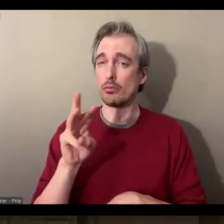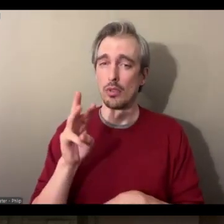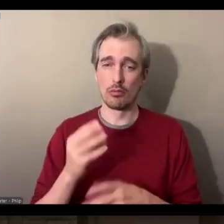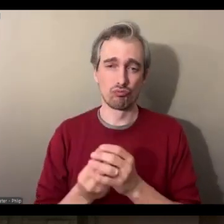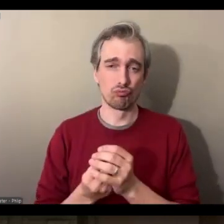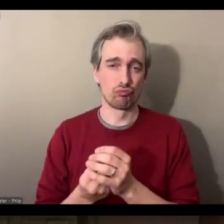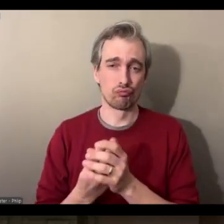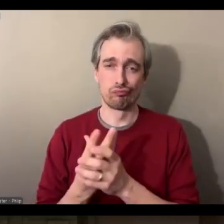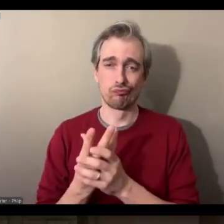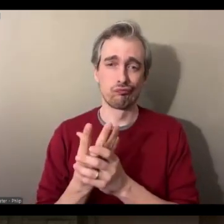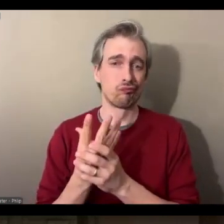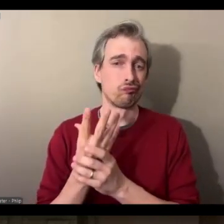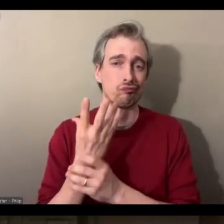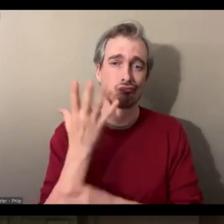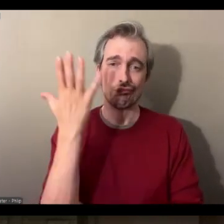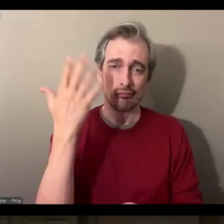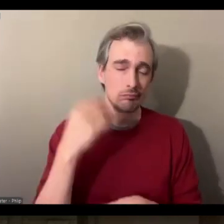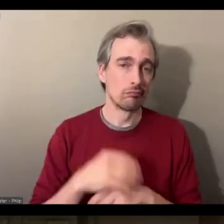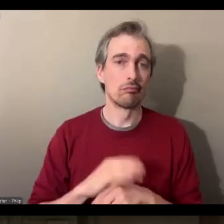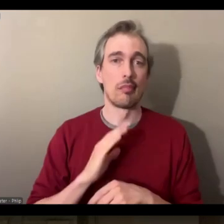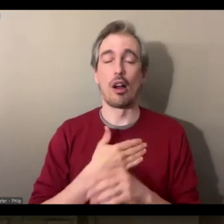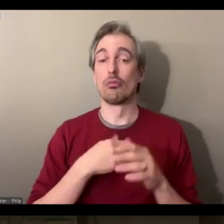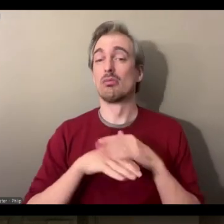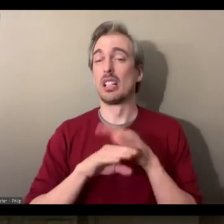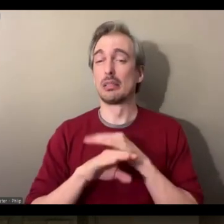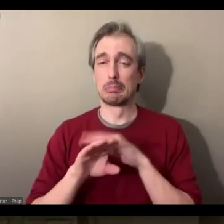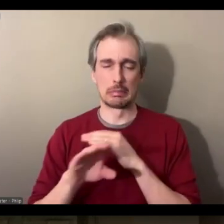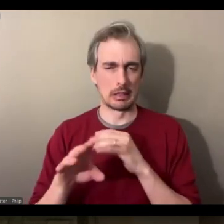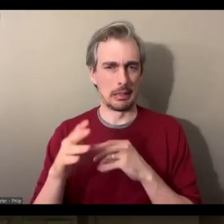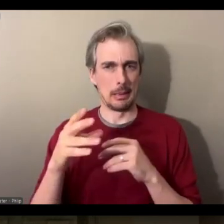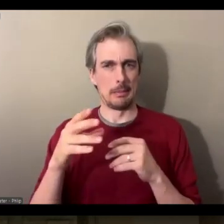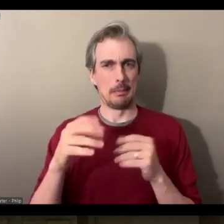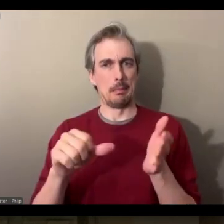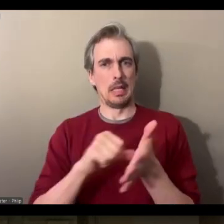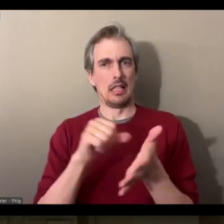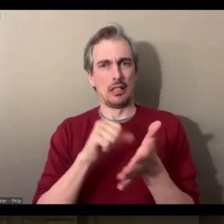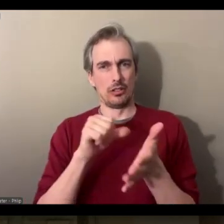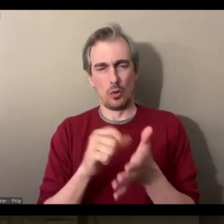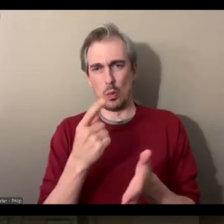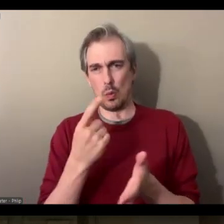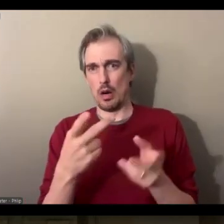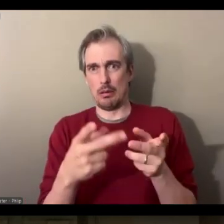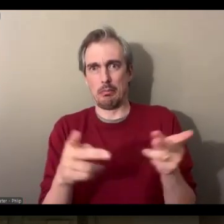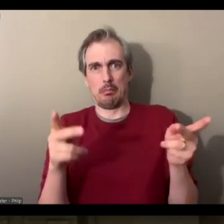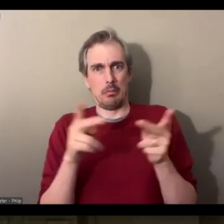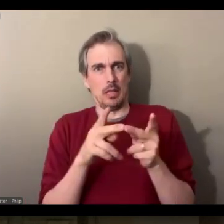in terms of what to expect when you come to us -- keeps developing. And that iterative approach